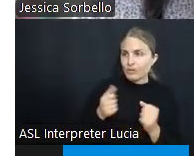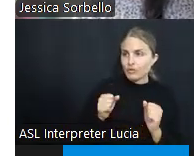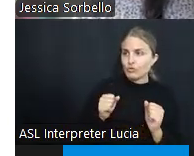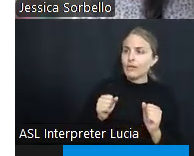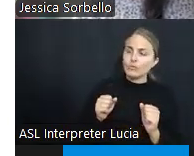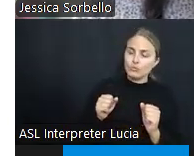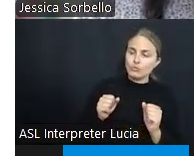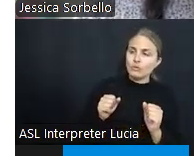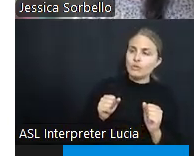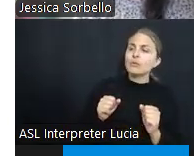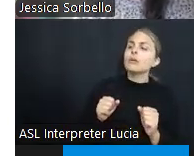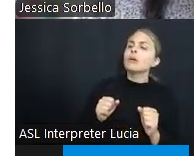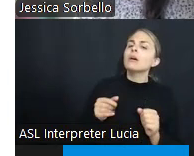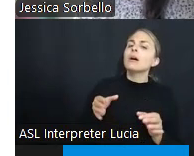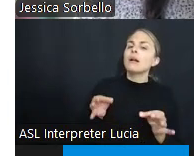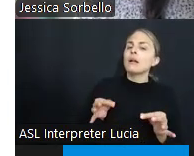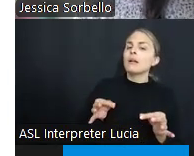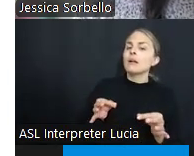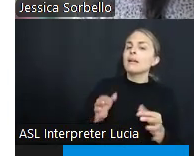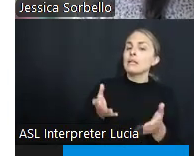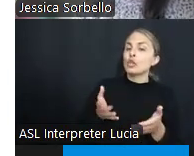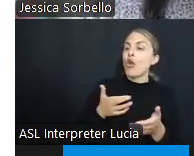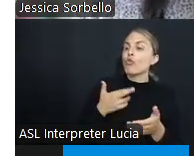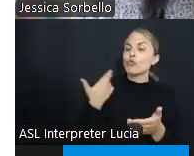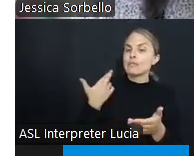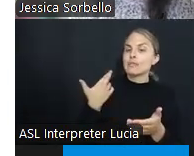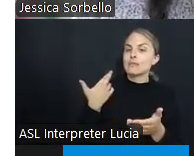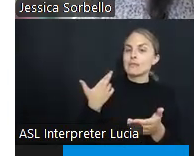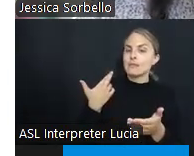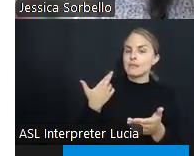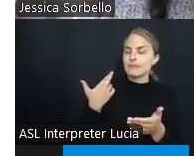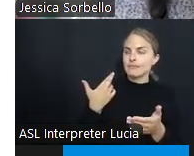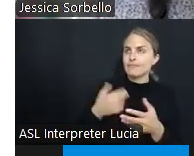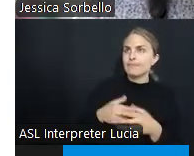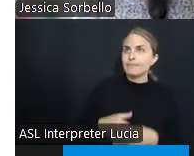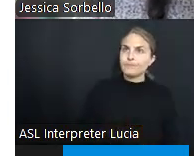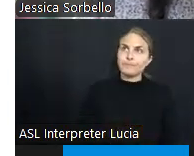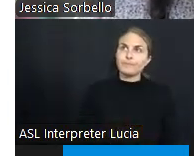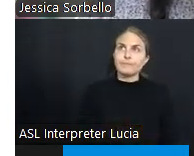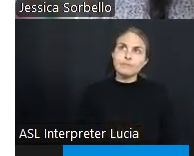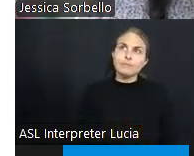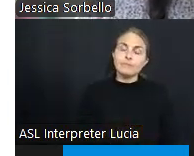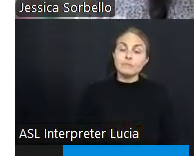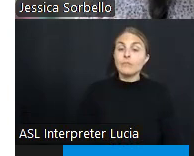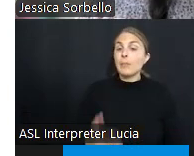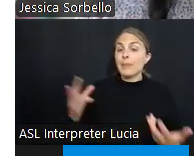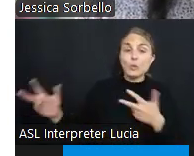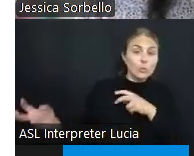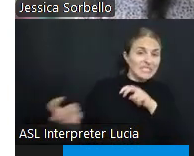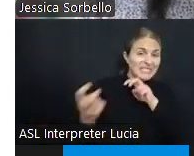consumer and their doctor to look at the medications that they are on. While we know most medications do react